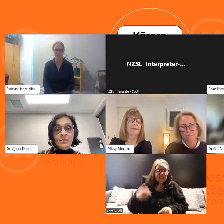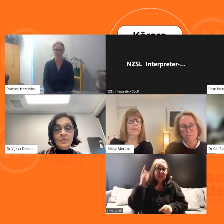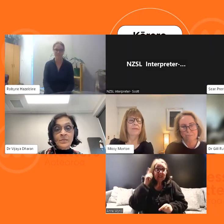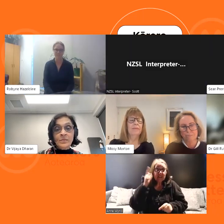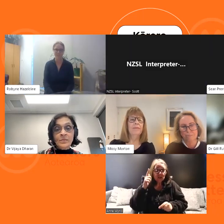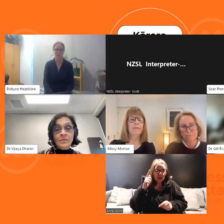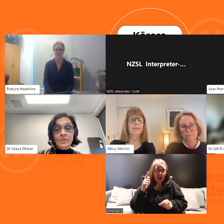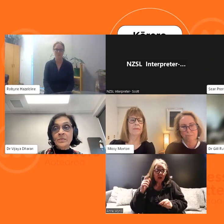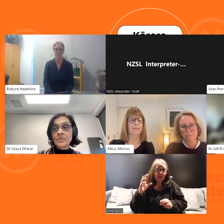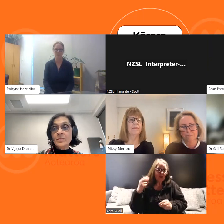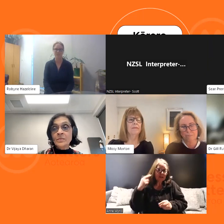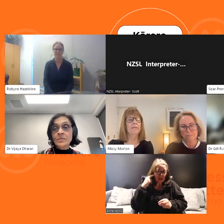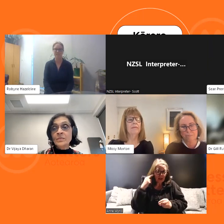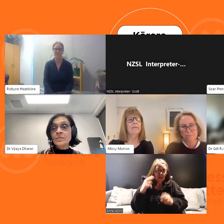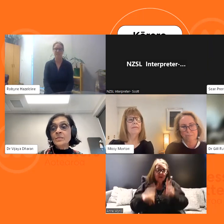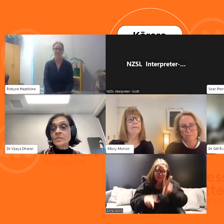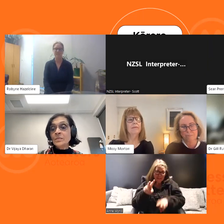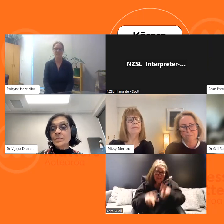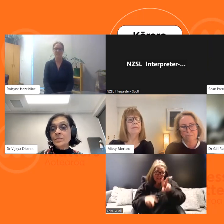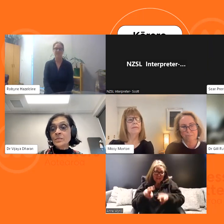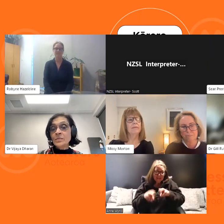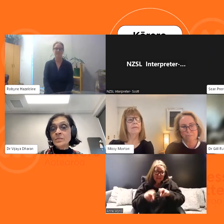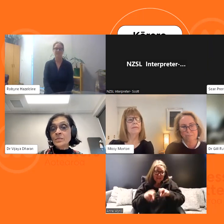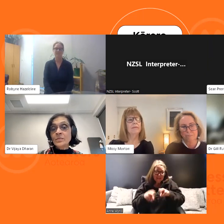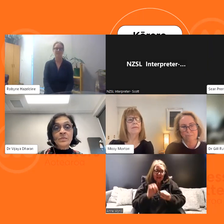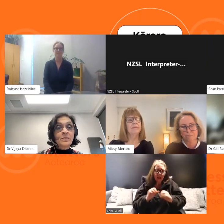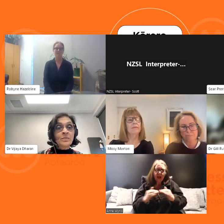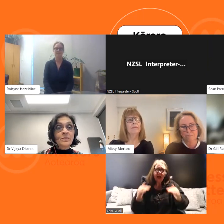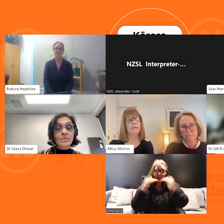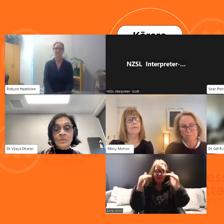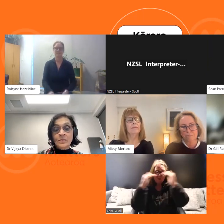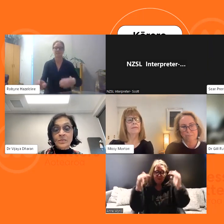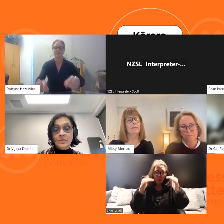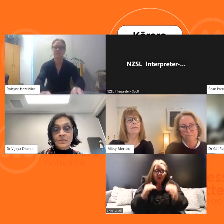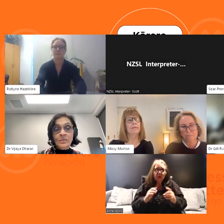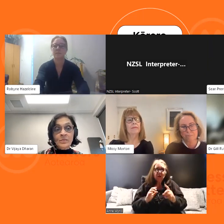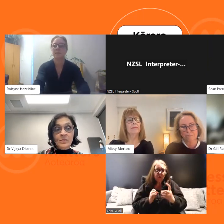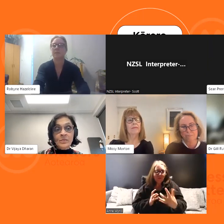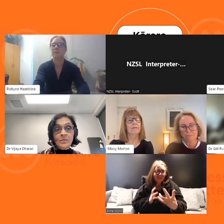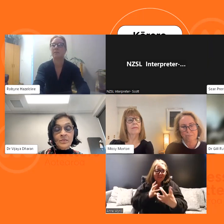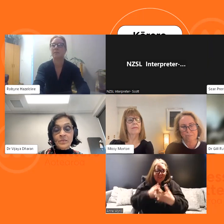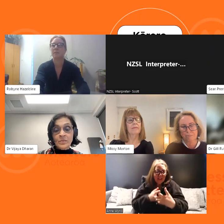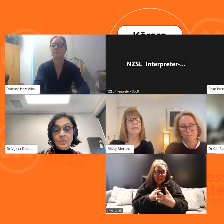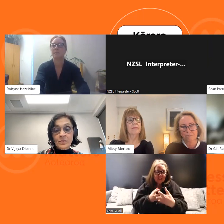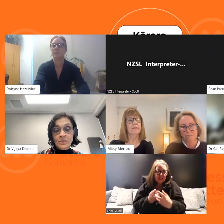to sort it. No, maybe not. Not to worry, that's okay. We can move